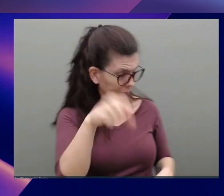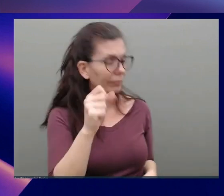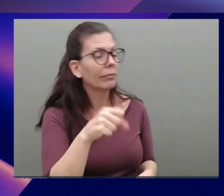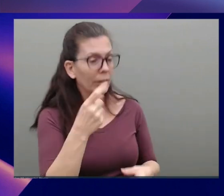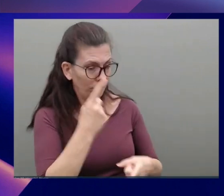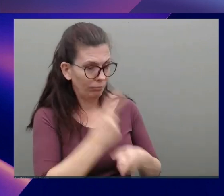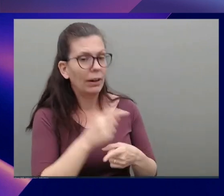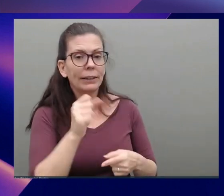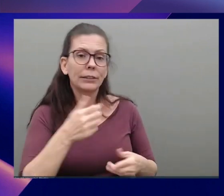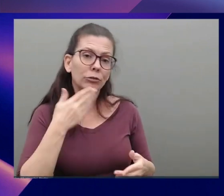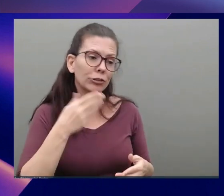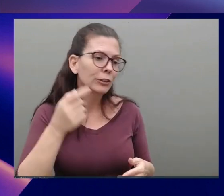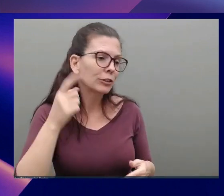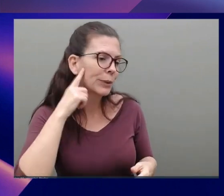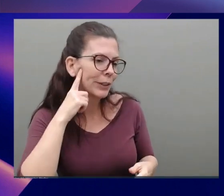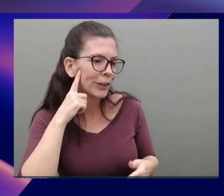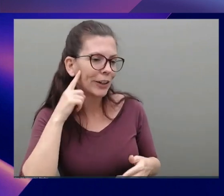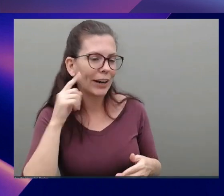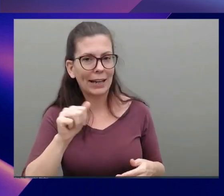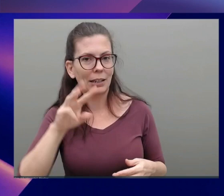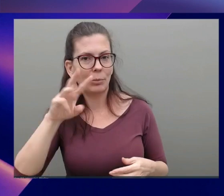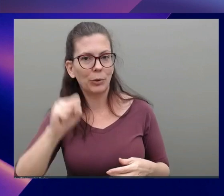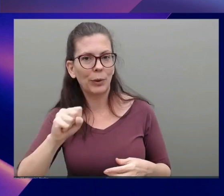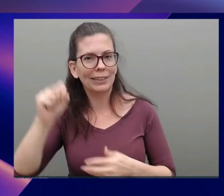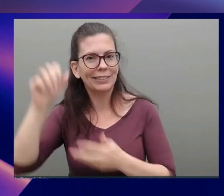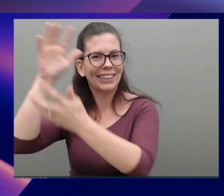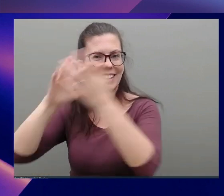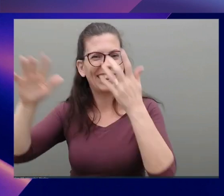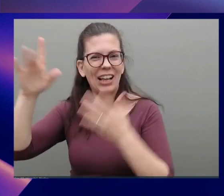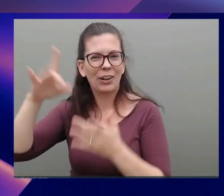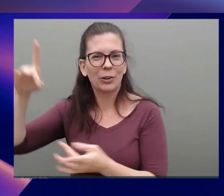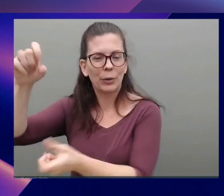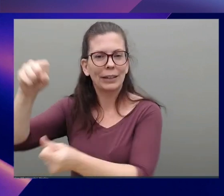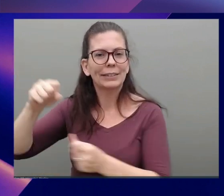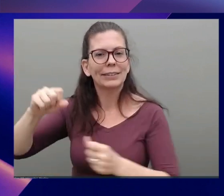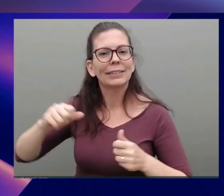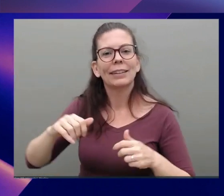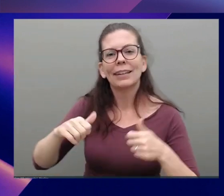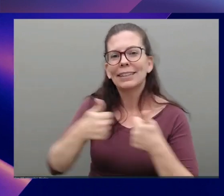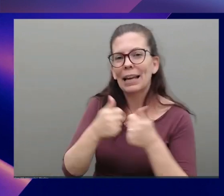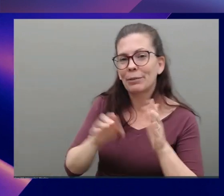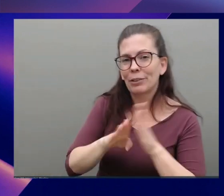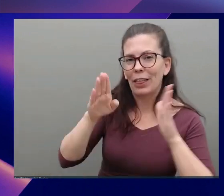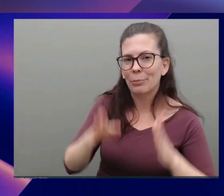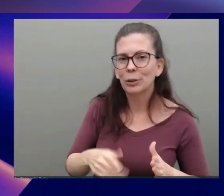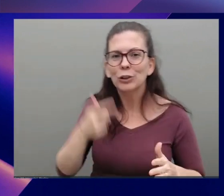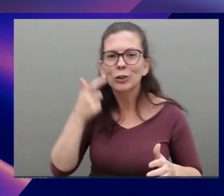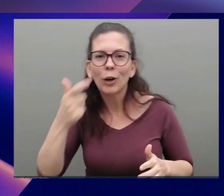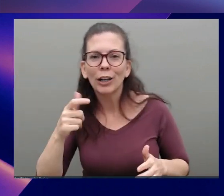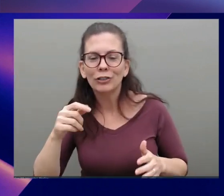The "AWS Cloud Quest" game developers, they are watching this stream, I'm pretty sure, and they will be very happy to see